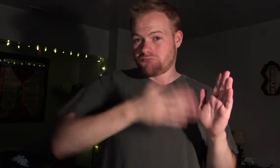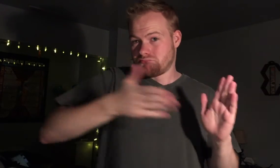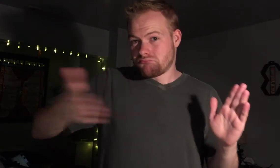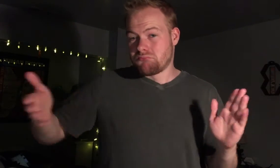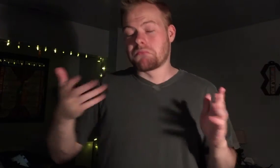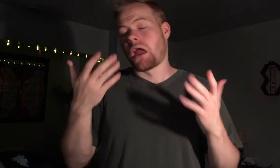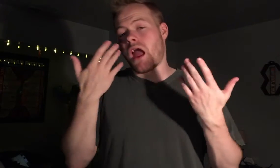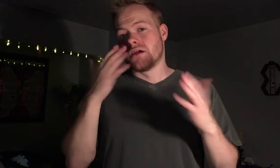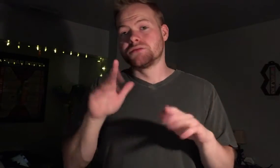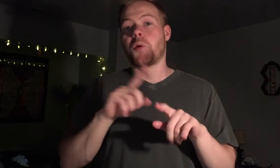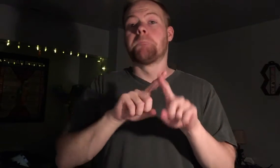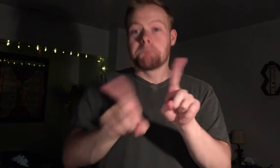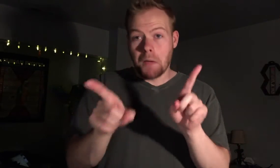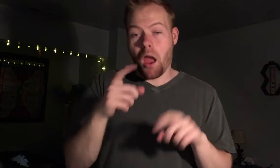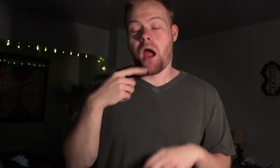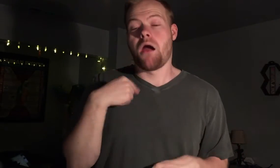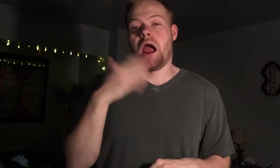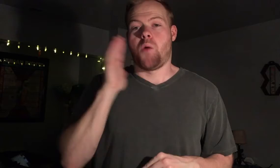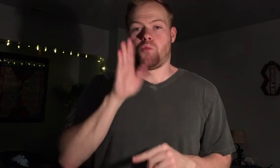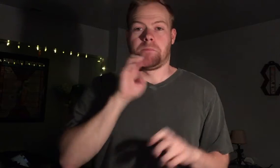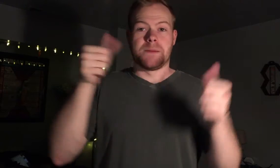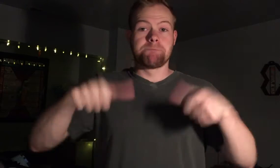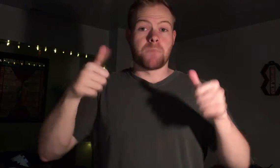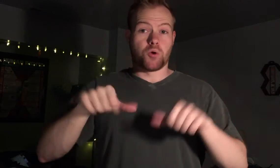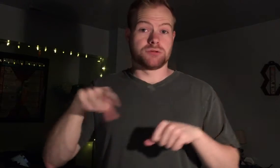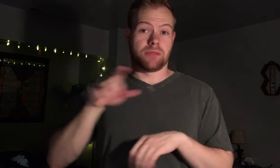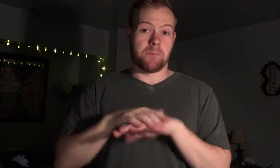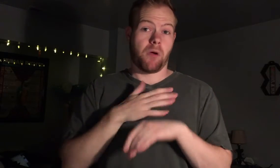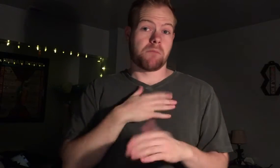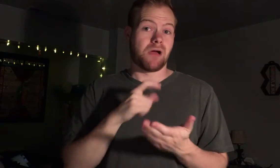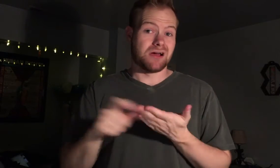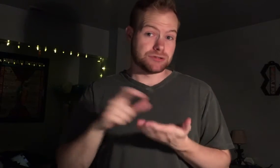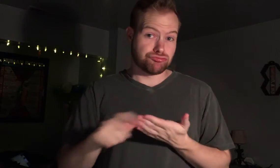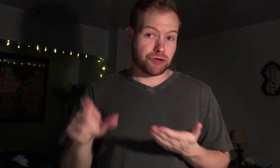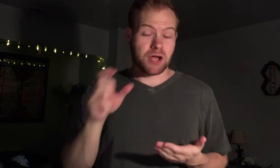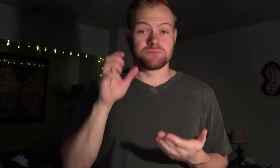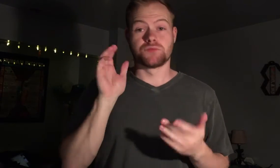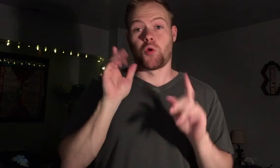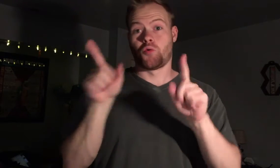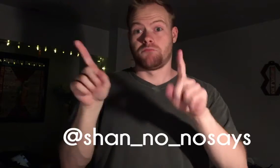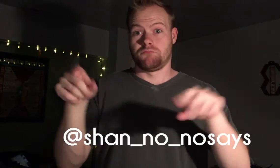all at once, I don't know. But I will be posting them on my Instagram, so... @shan_no_nosays